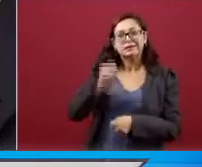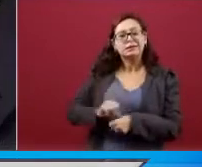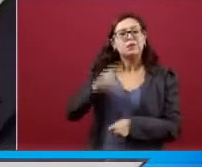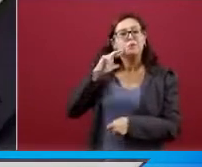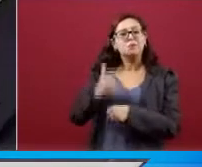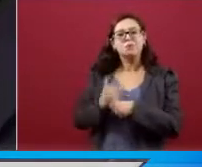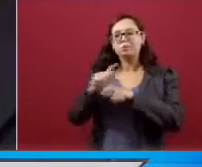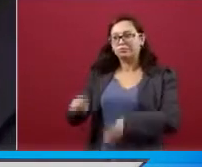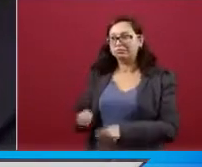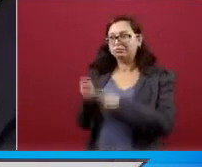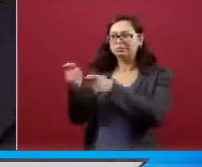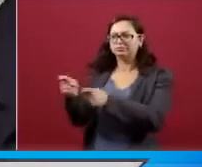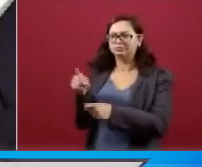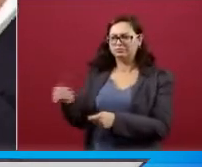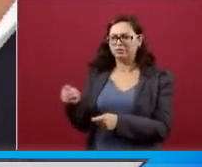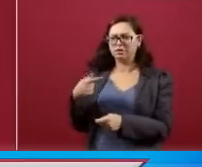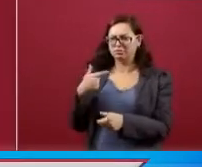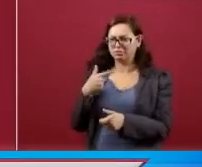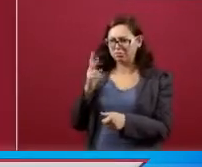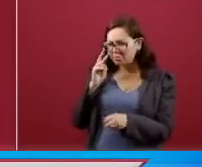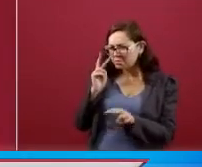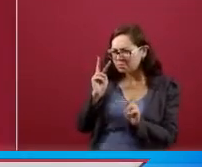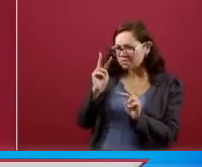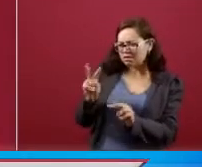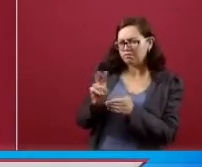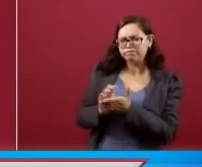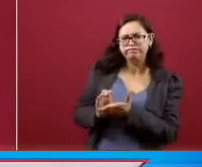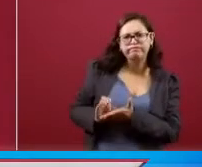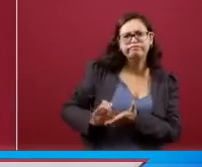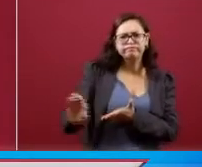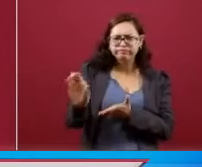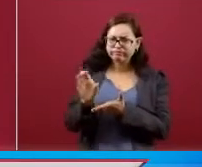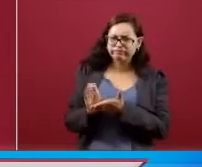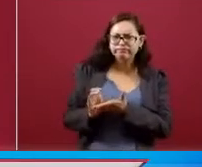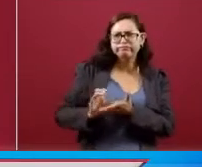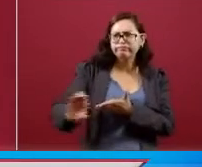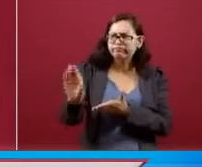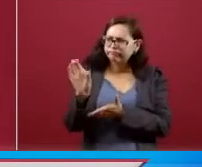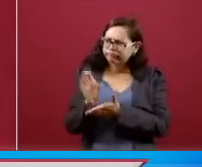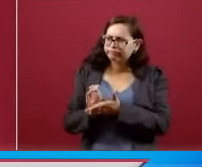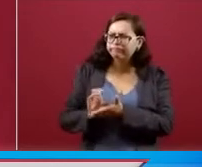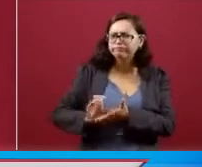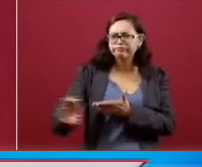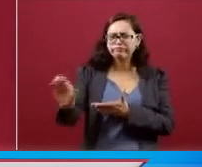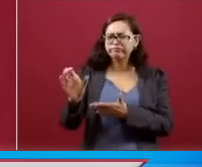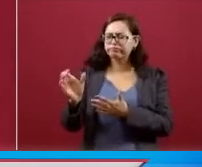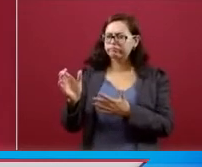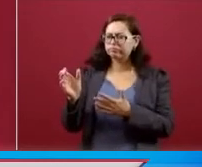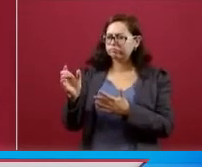Jose Narro Robles was indicated by the omission in irregularities in the purchase of medicines during the presidency of Enrique Peña Nieto